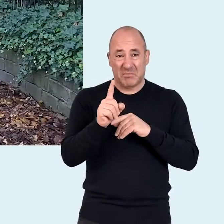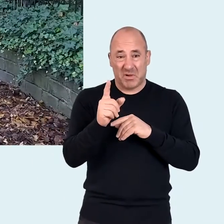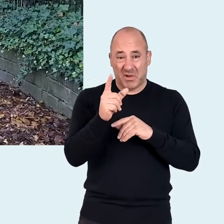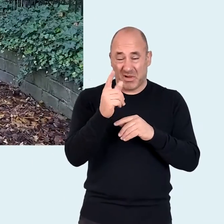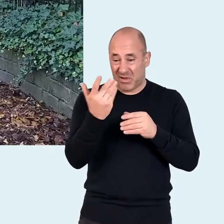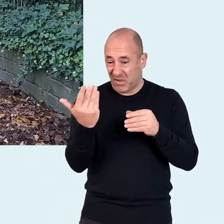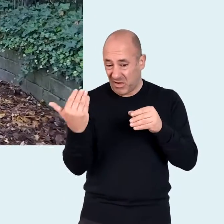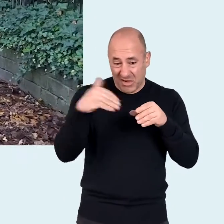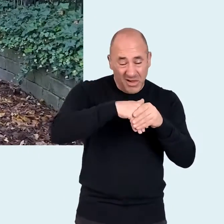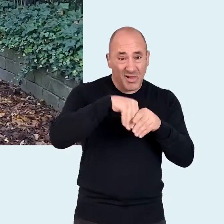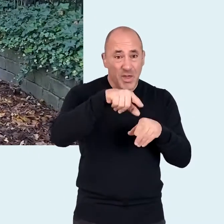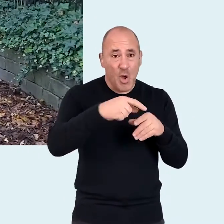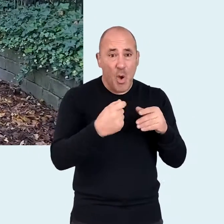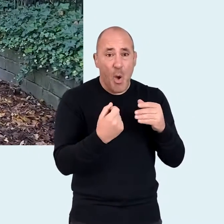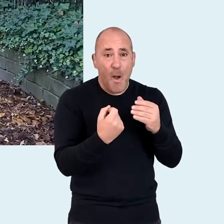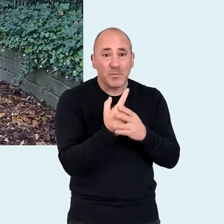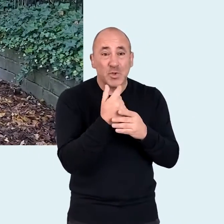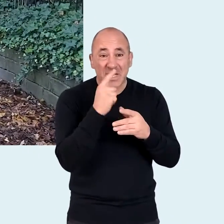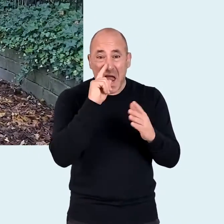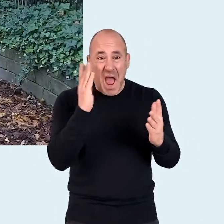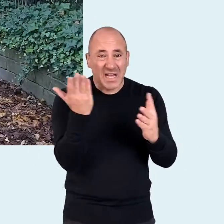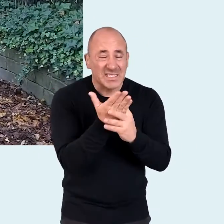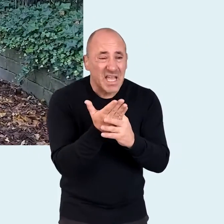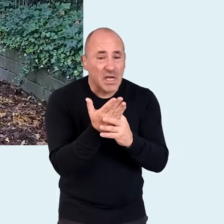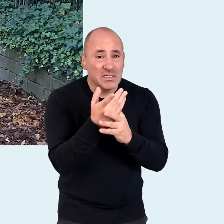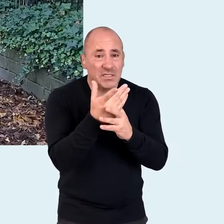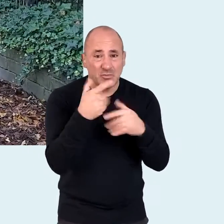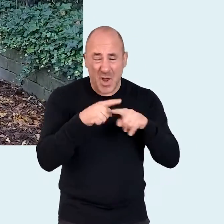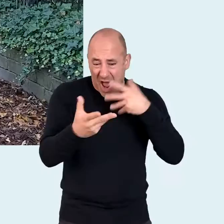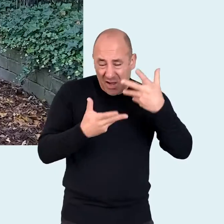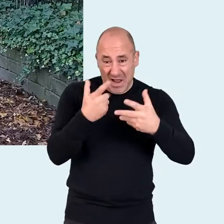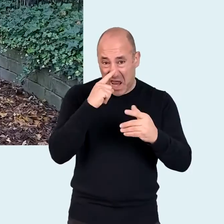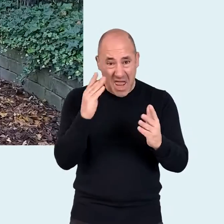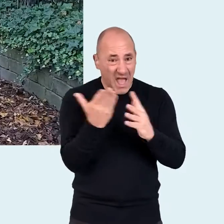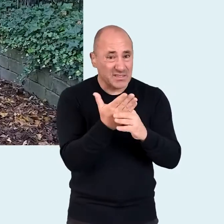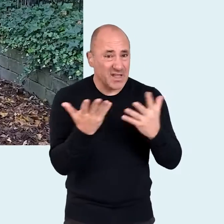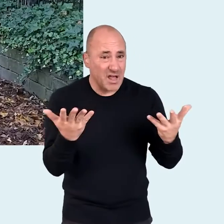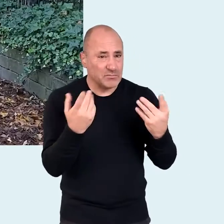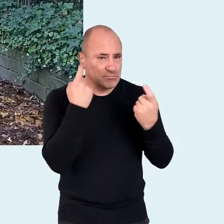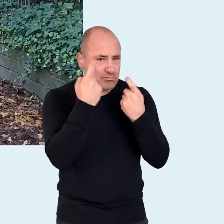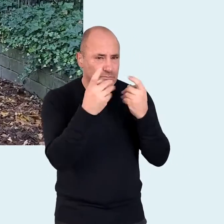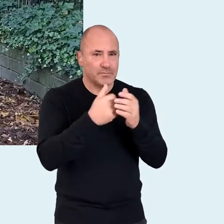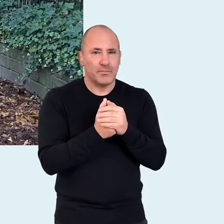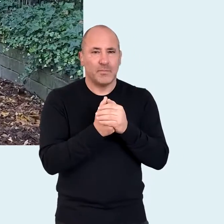people are going to be able to access those opportunities in the way that you're communicating